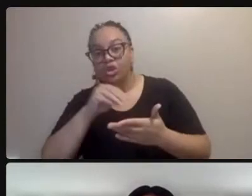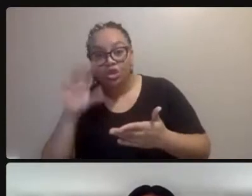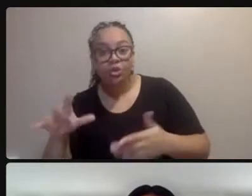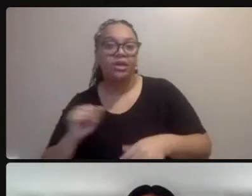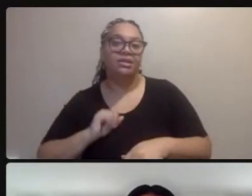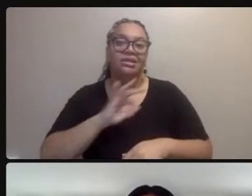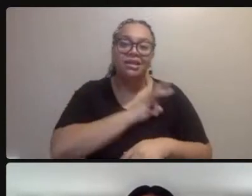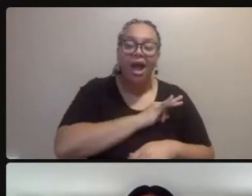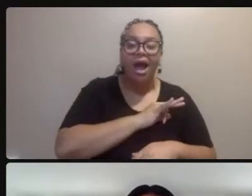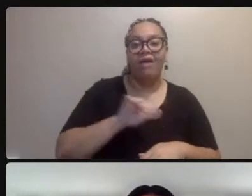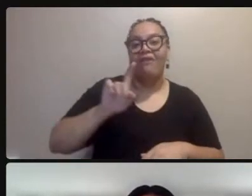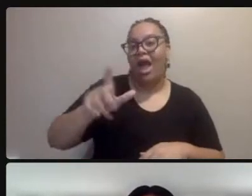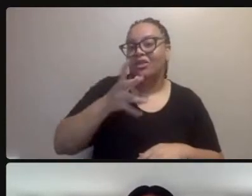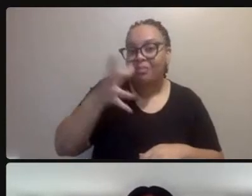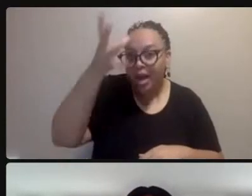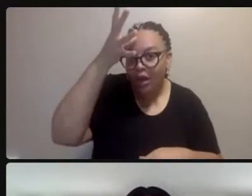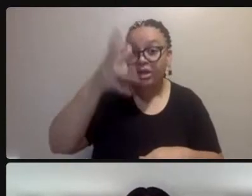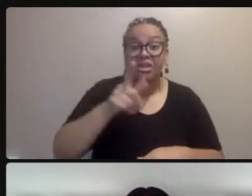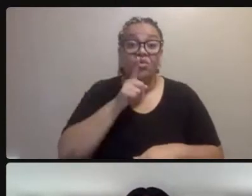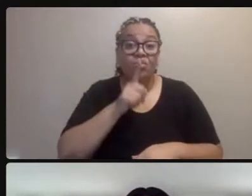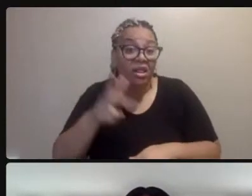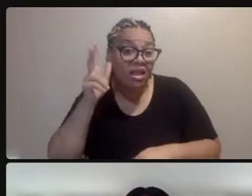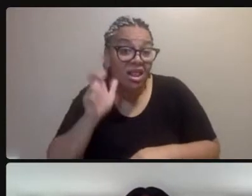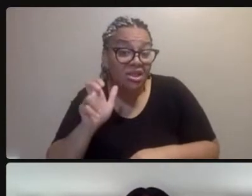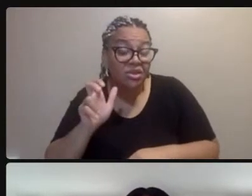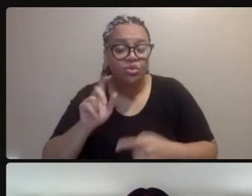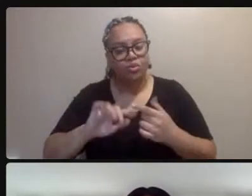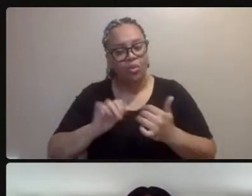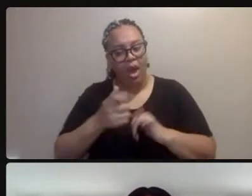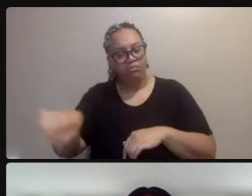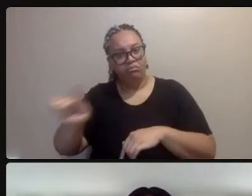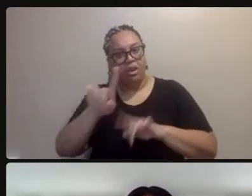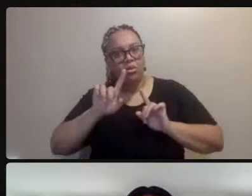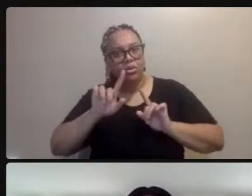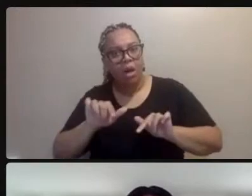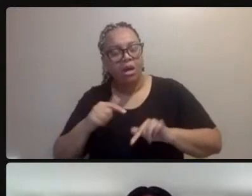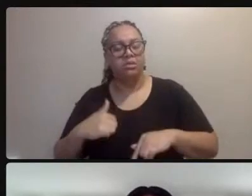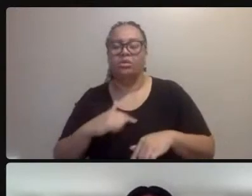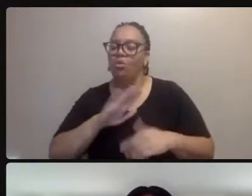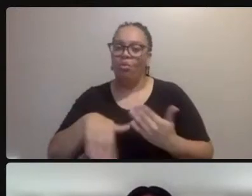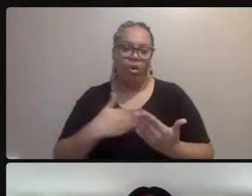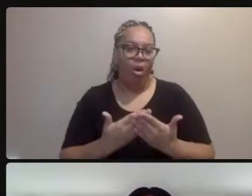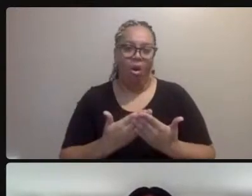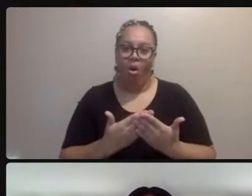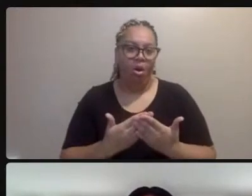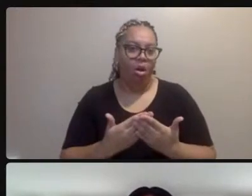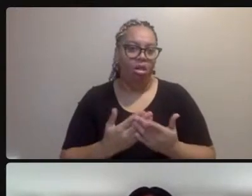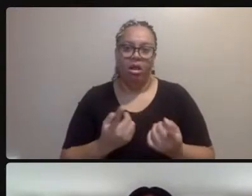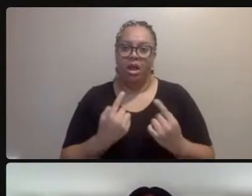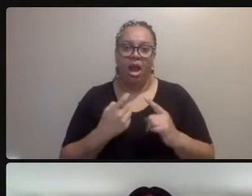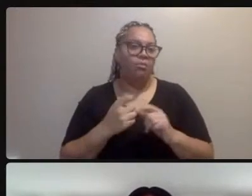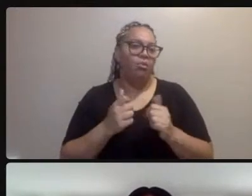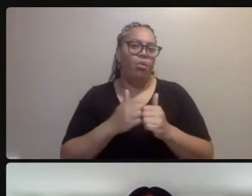OUT INTO THE SCHOOLS AND VISIT AND LISTEN, ASK QUESTIONS OF STUDENTS AND STAFF, ASK